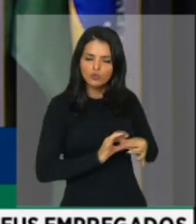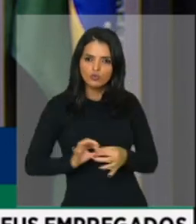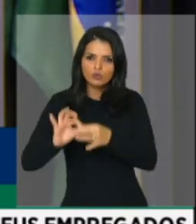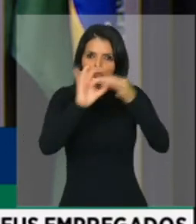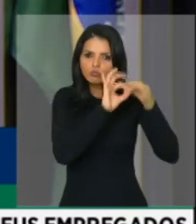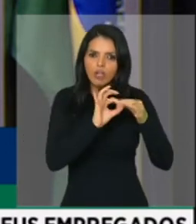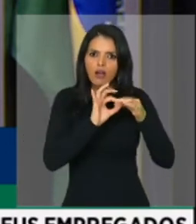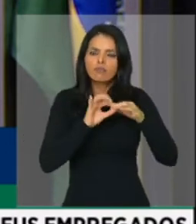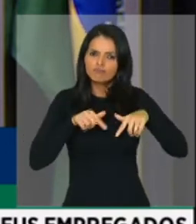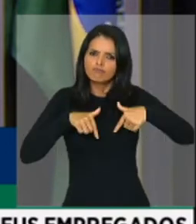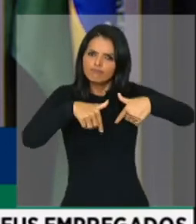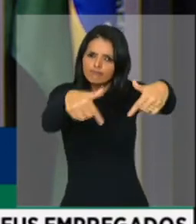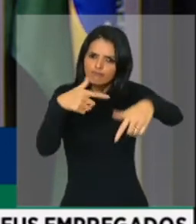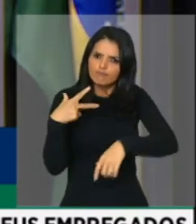BRASILEIROS. E ESTA AÇÃO